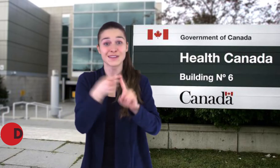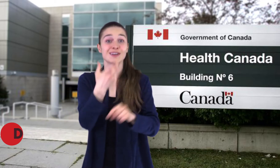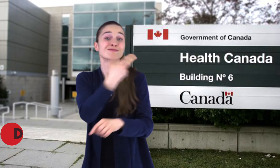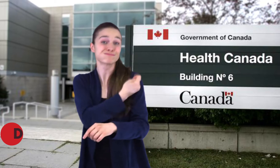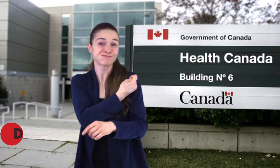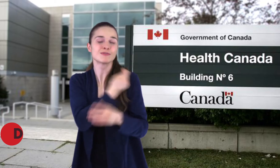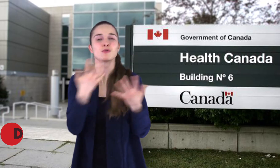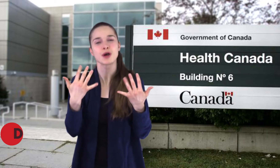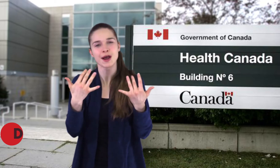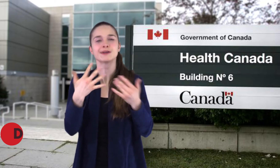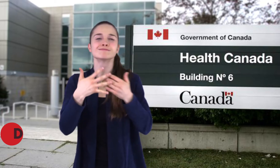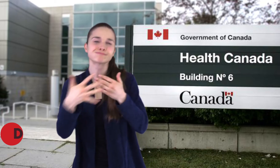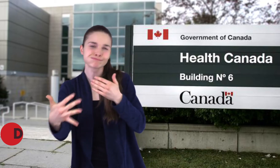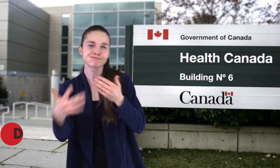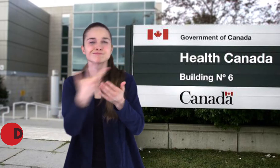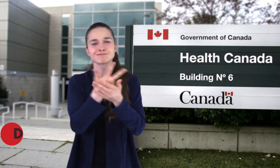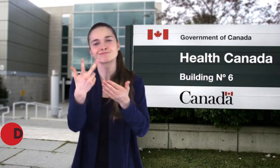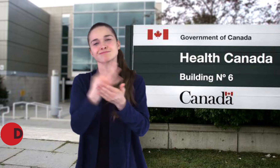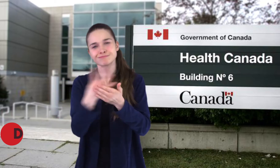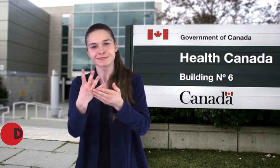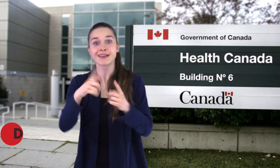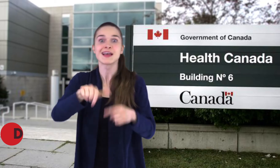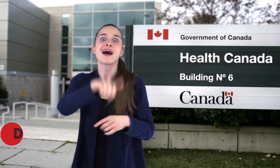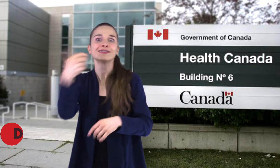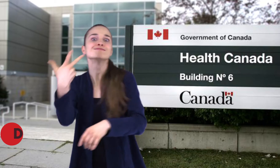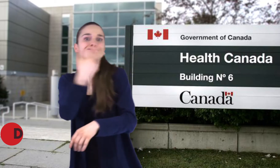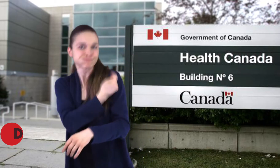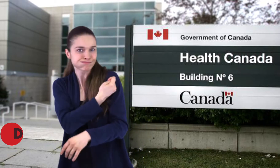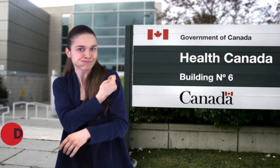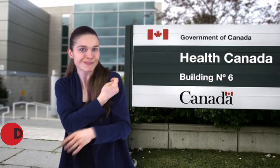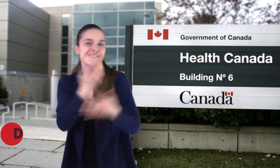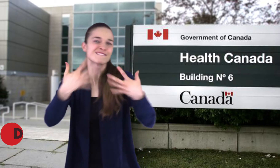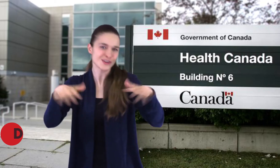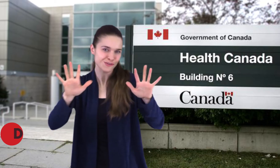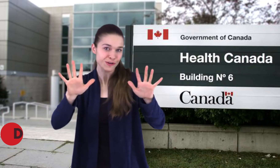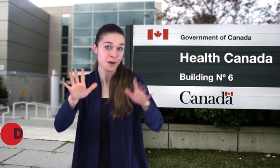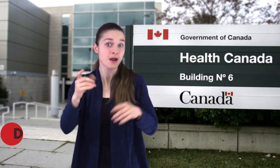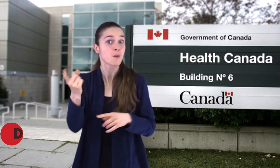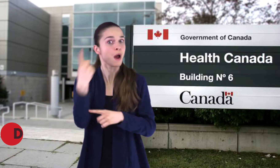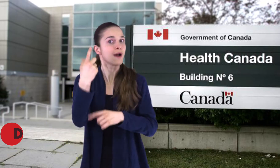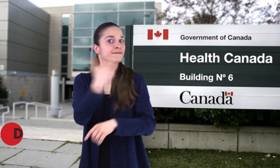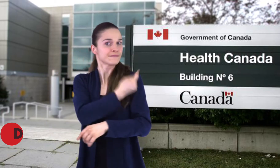each shot approximately 3-4 weeks apart.